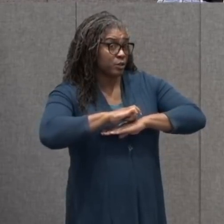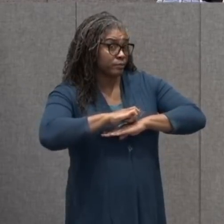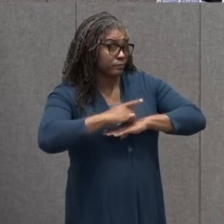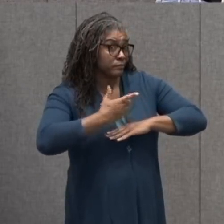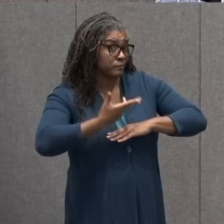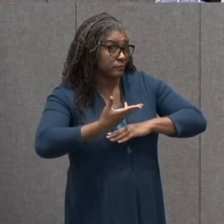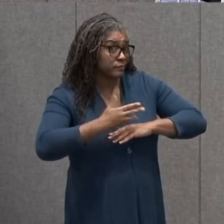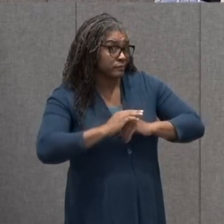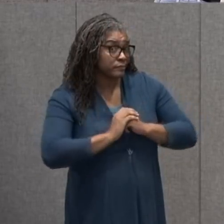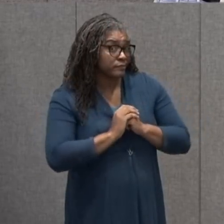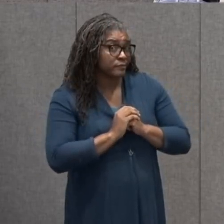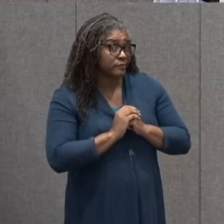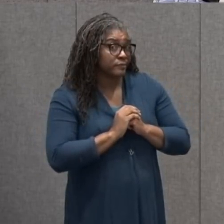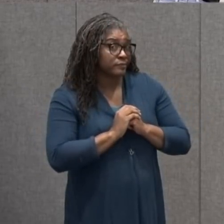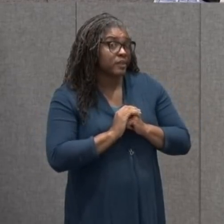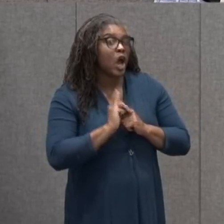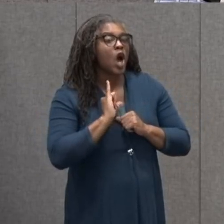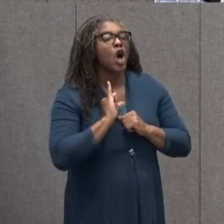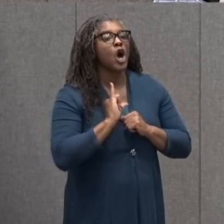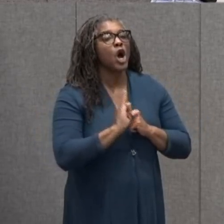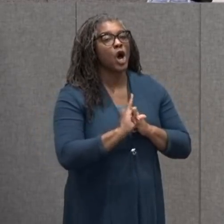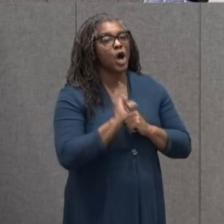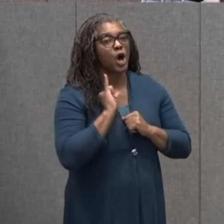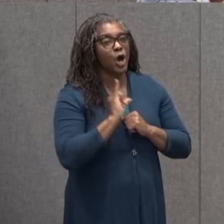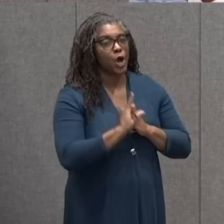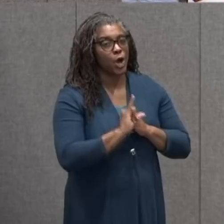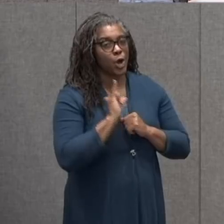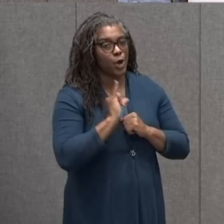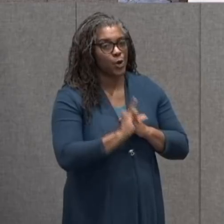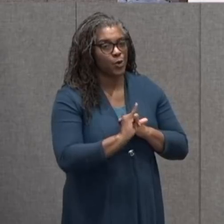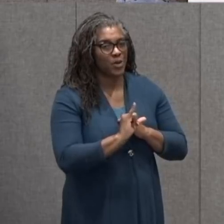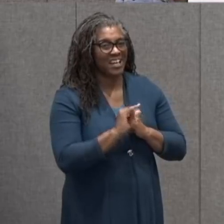Oh, this is that really long word.